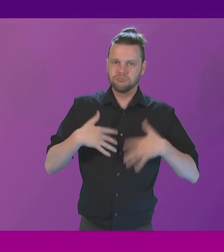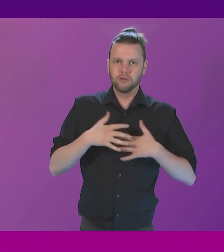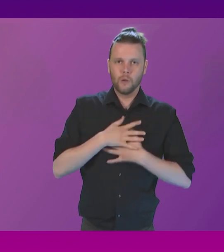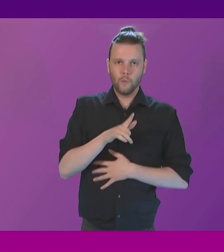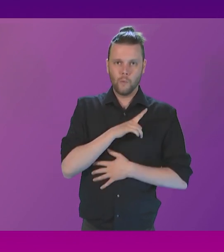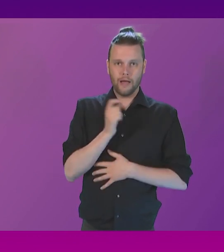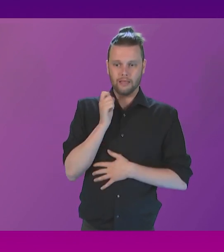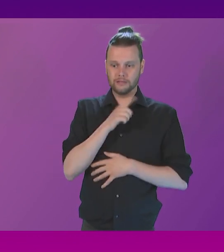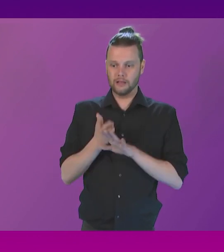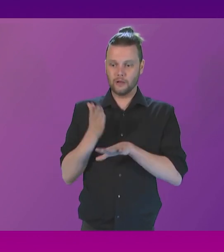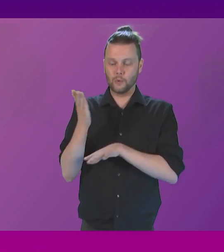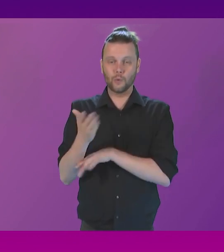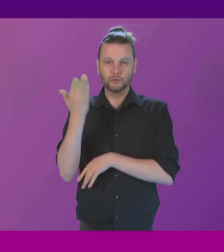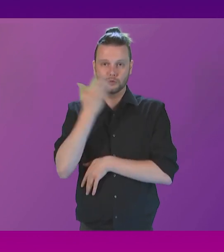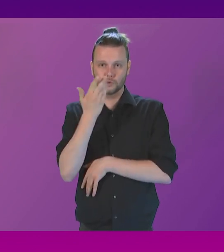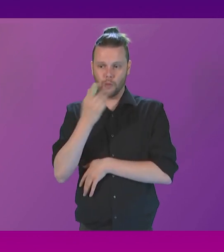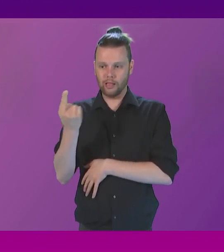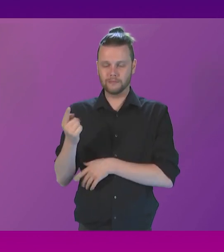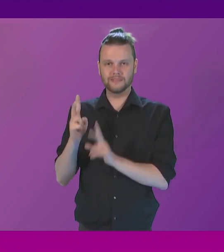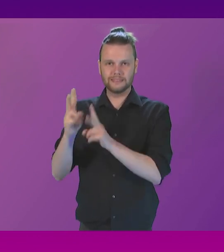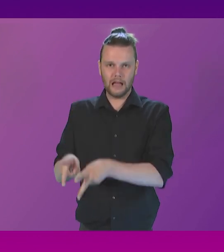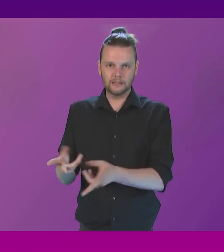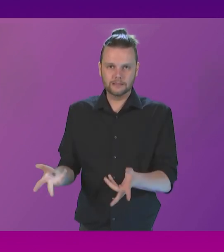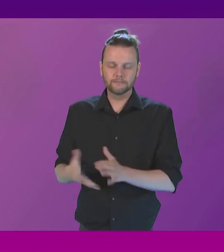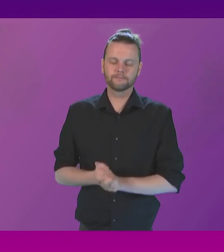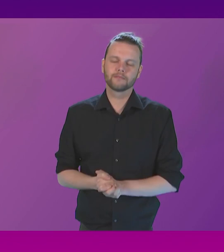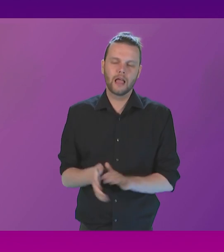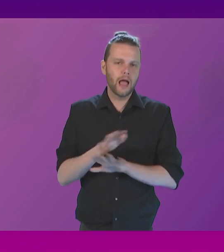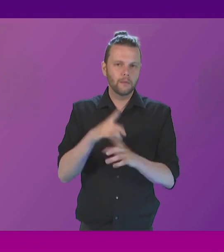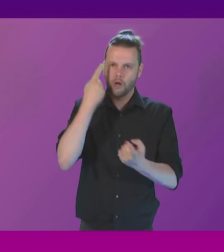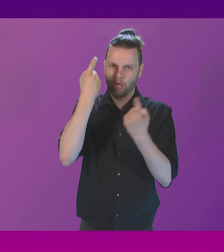they sent to school this week tragically died. I will not speculate on the causes